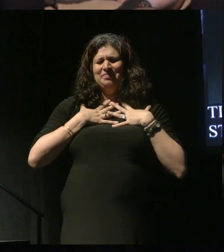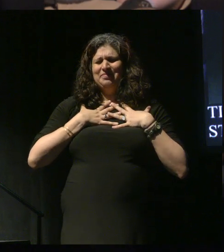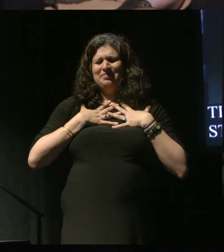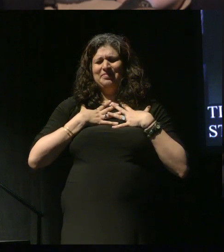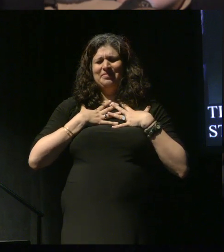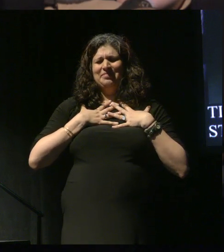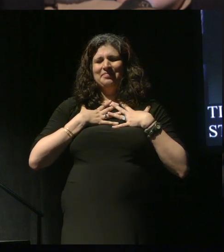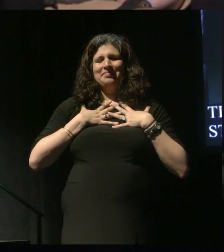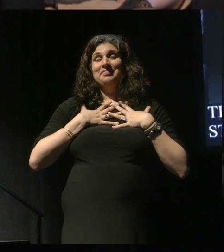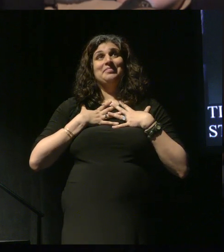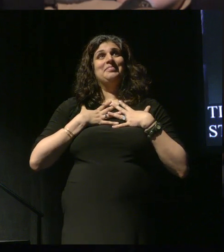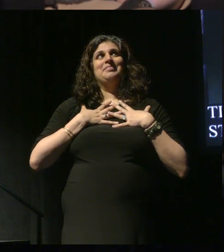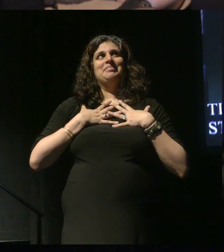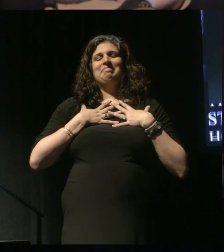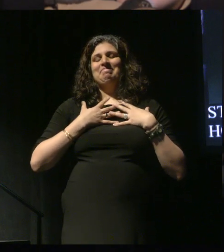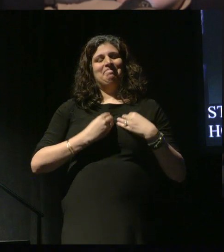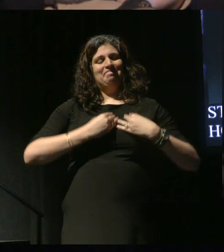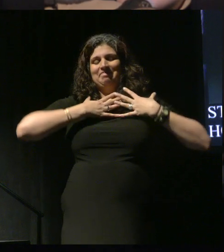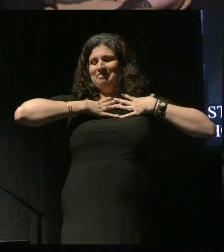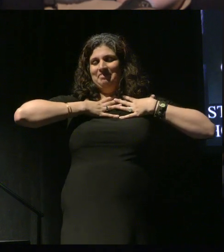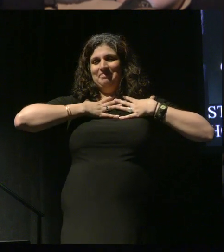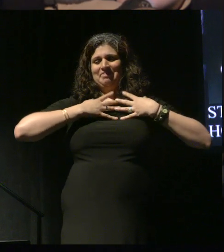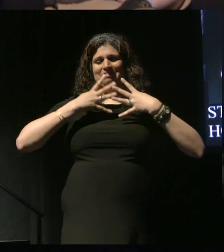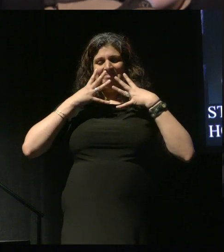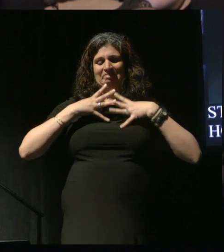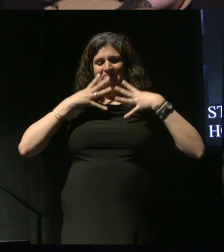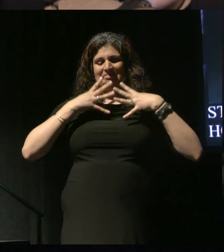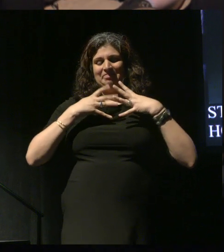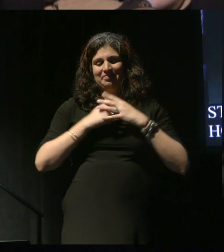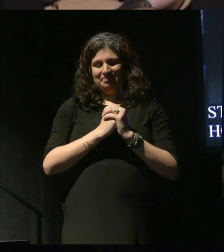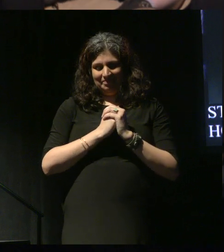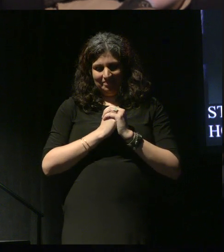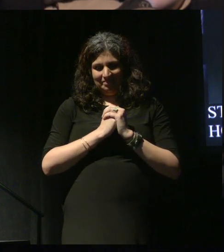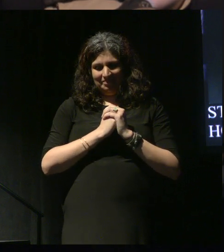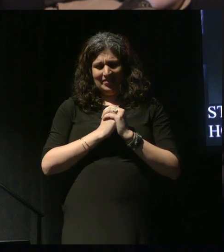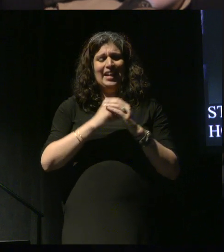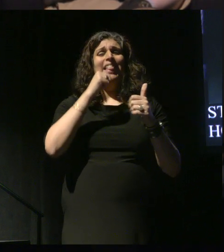And you know, and this letter, right?